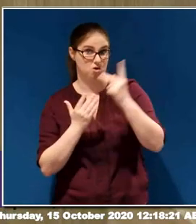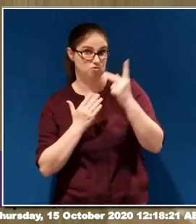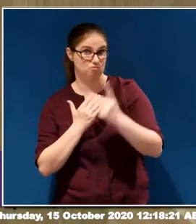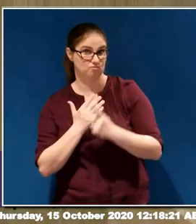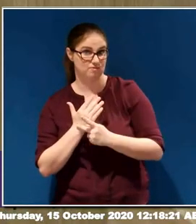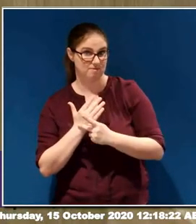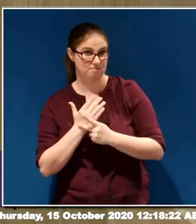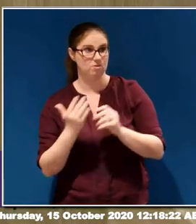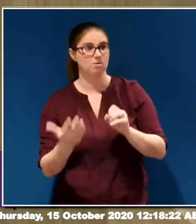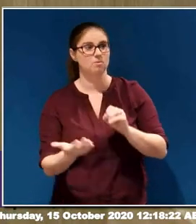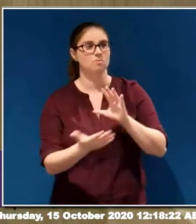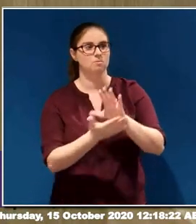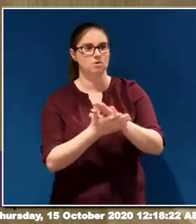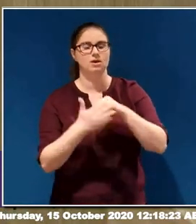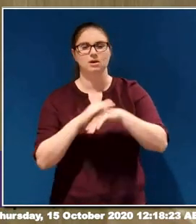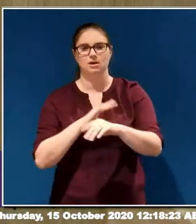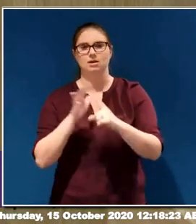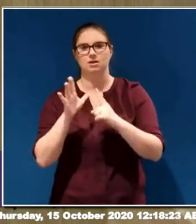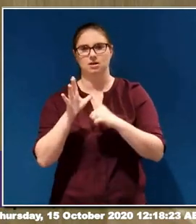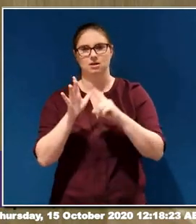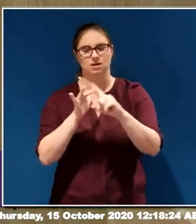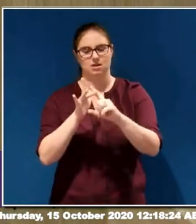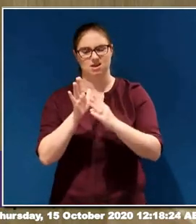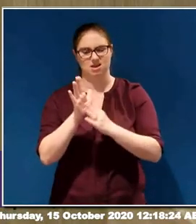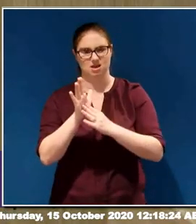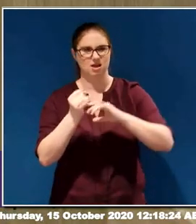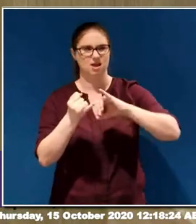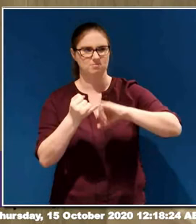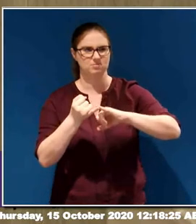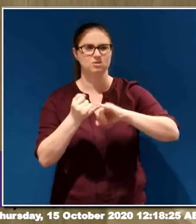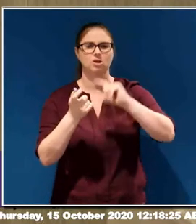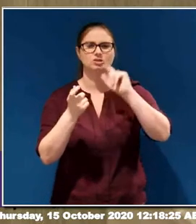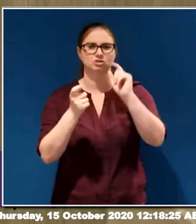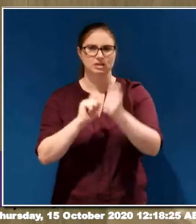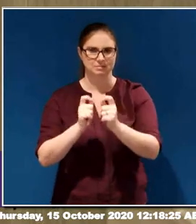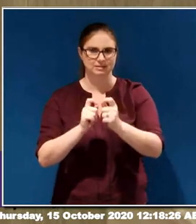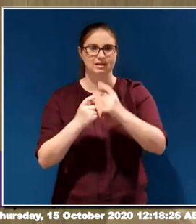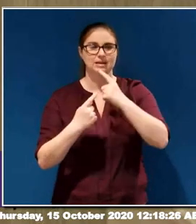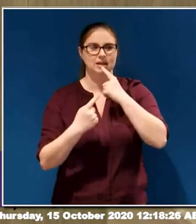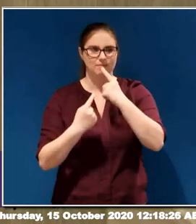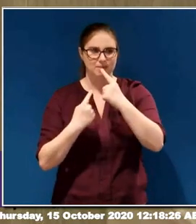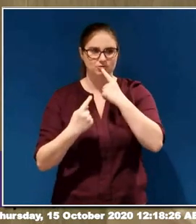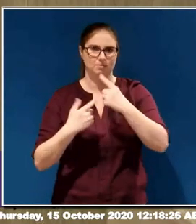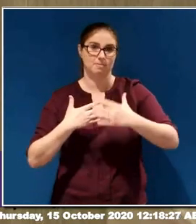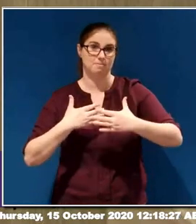There is also within, just within the OneSchool platform, there is a place